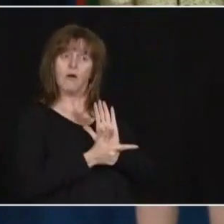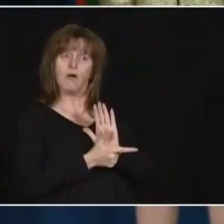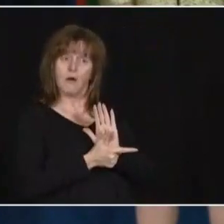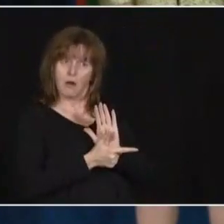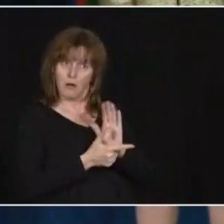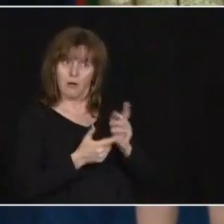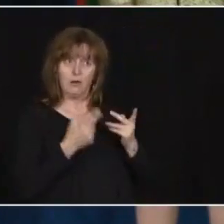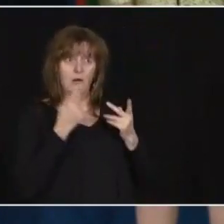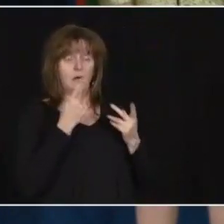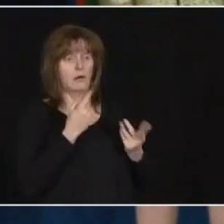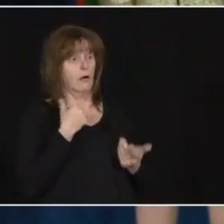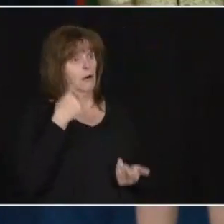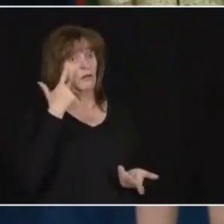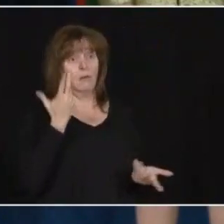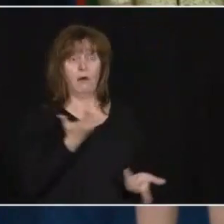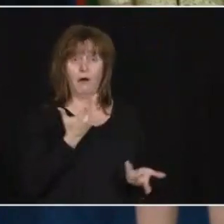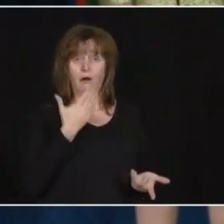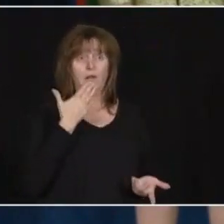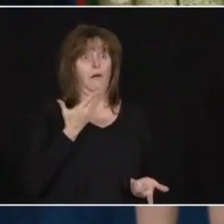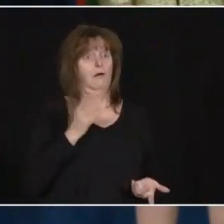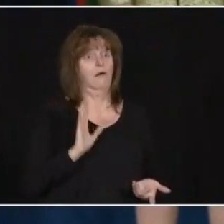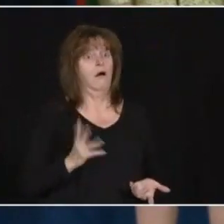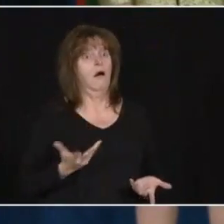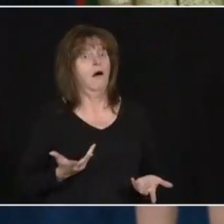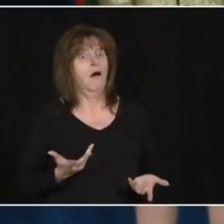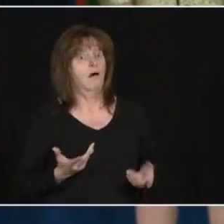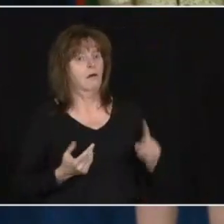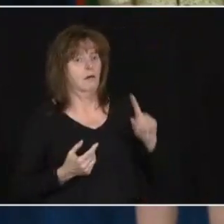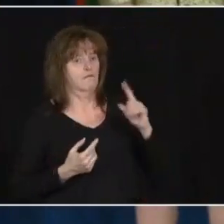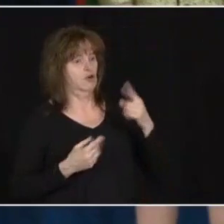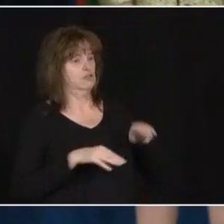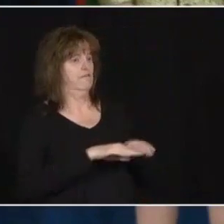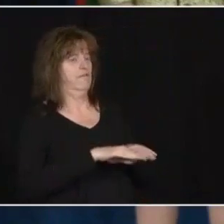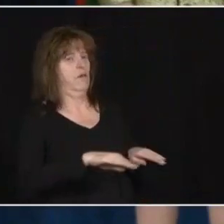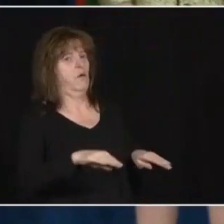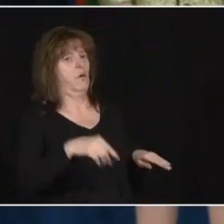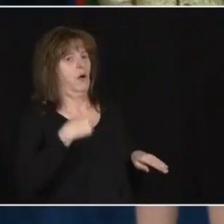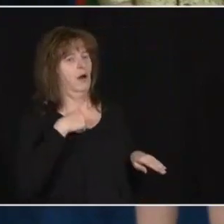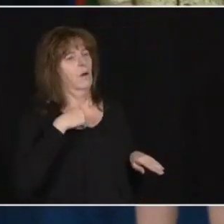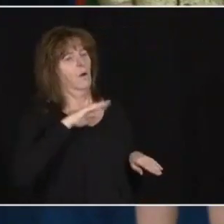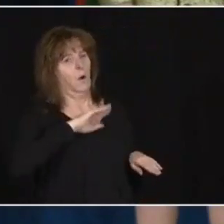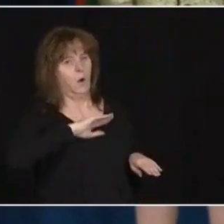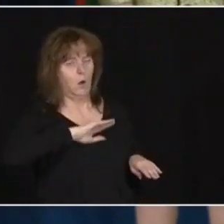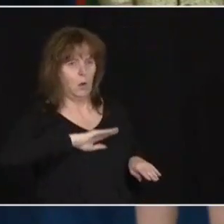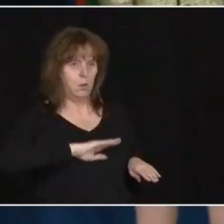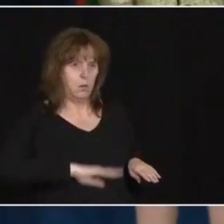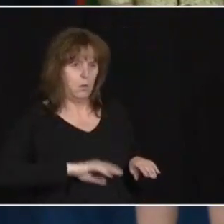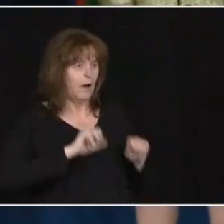you know what I think? I think thank God she's on the first floor and there are